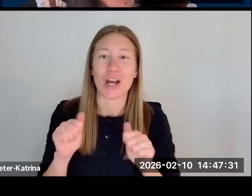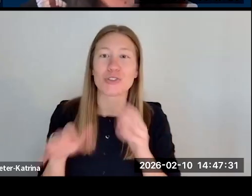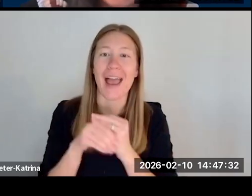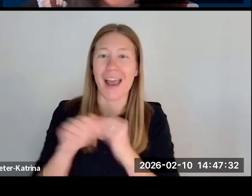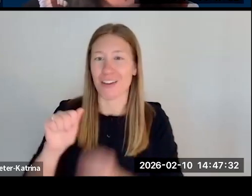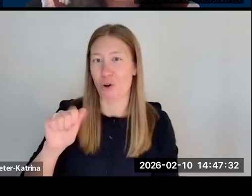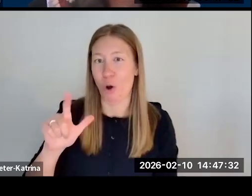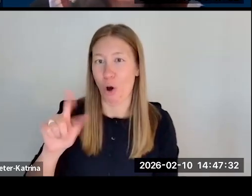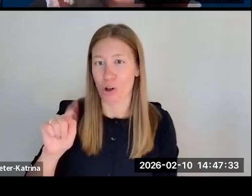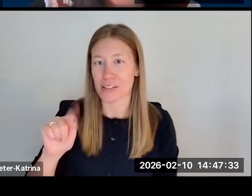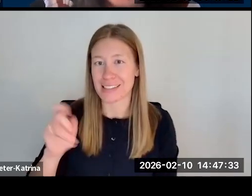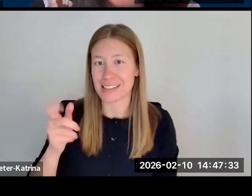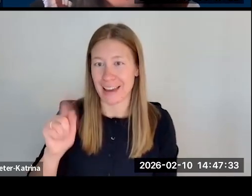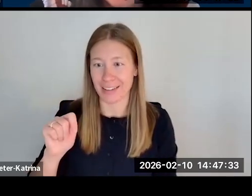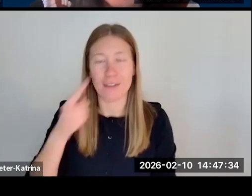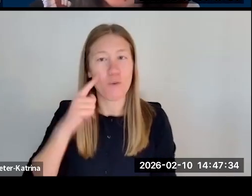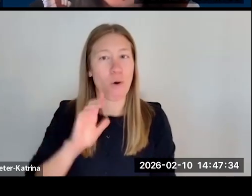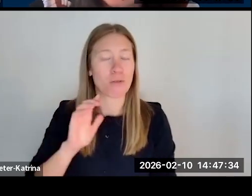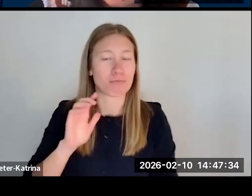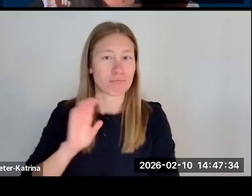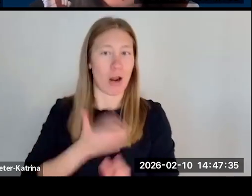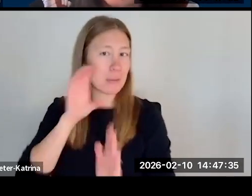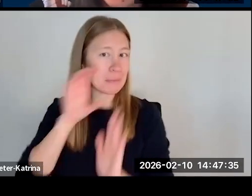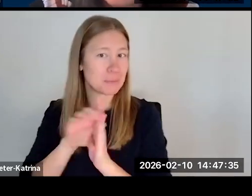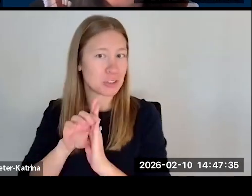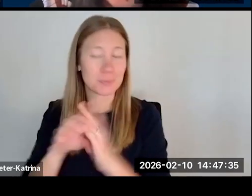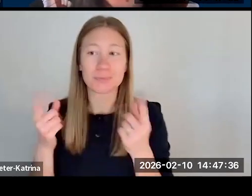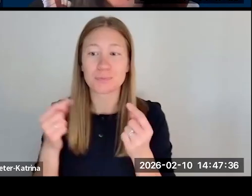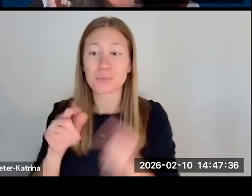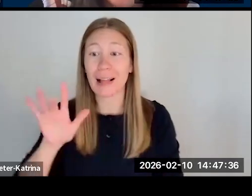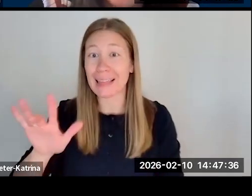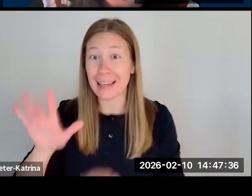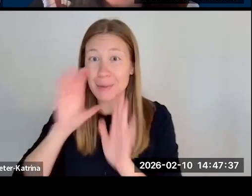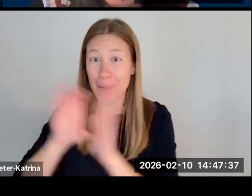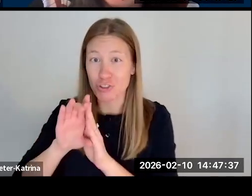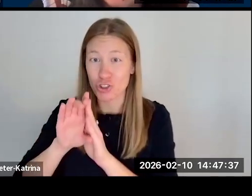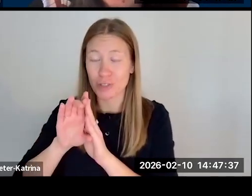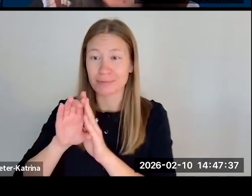So to add alt text, all you have to do is select an image, write, click it